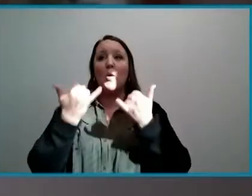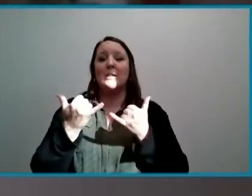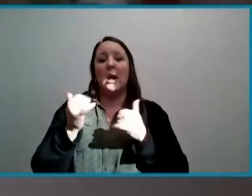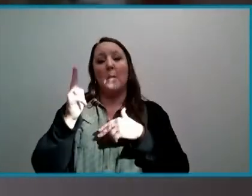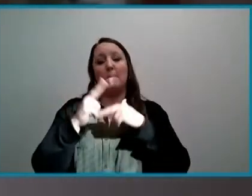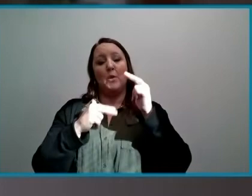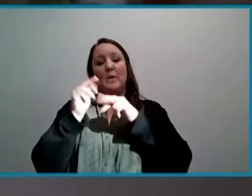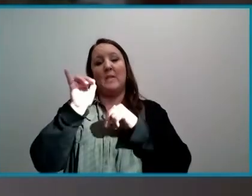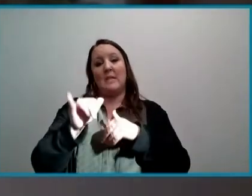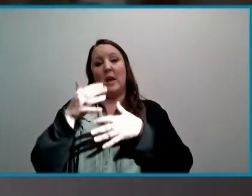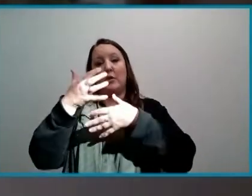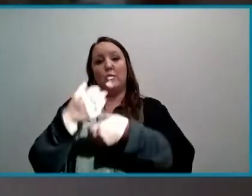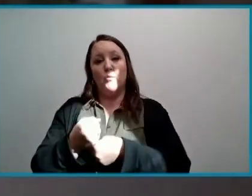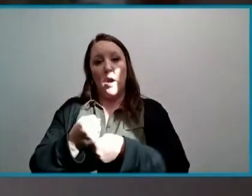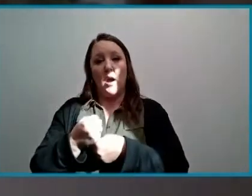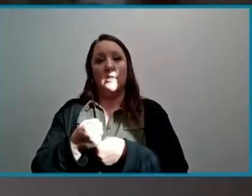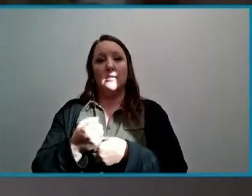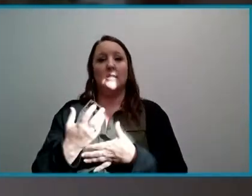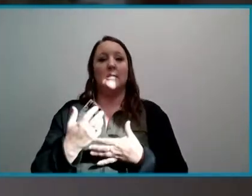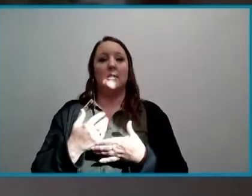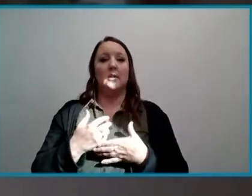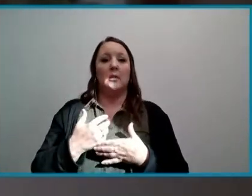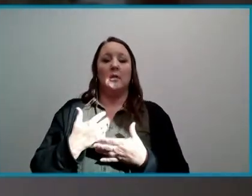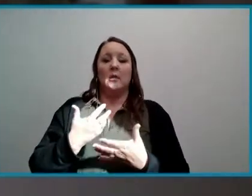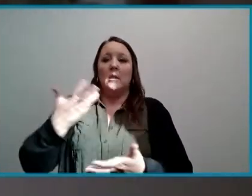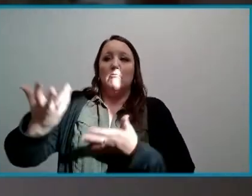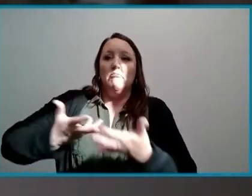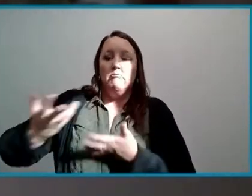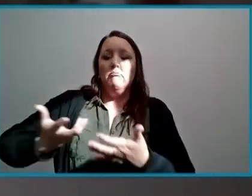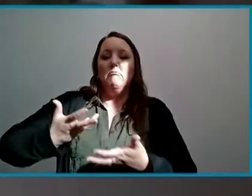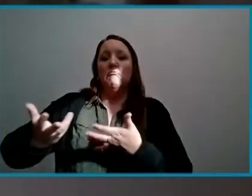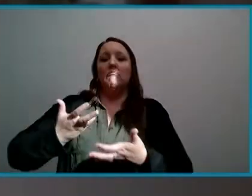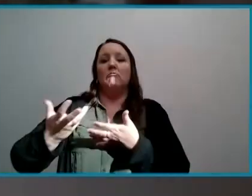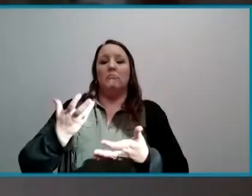taking a scaffolding approach to a partnership. With VVSD,